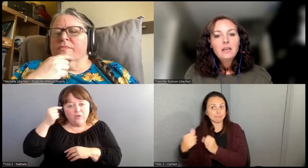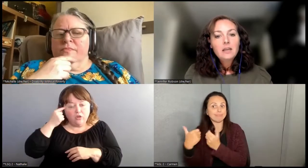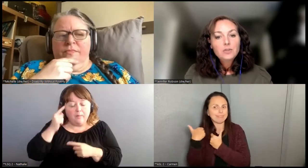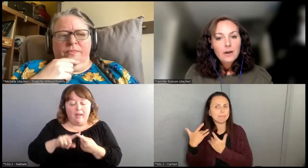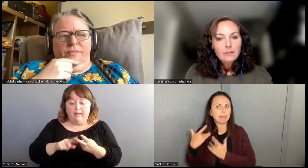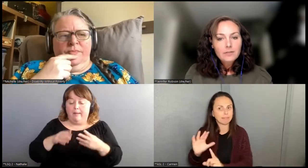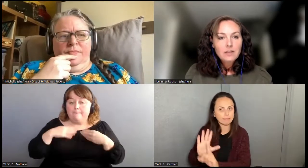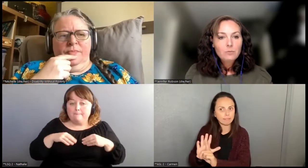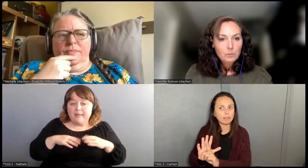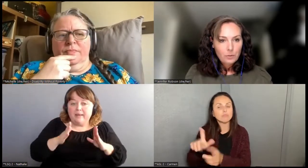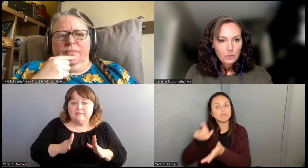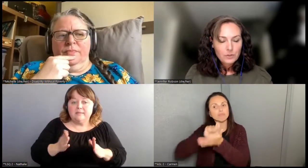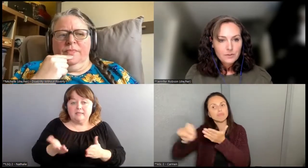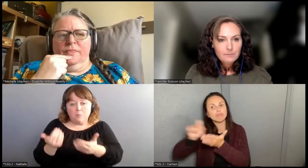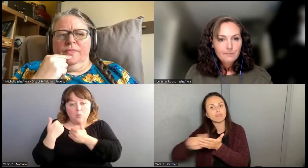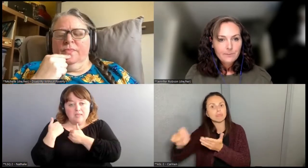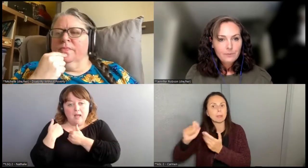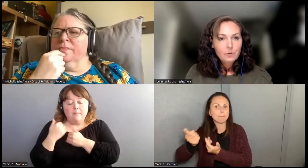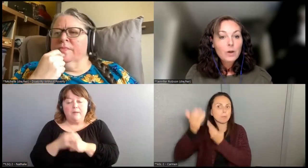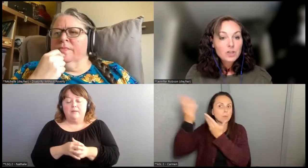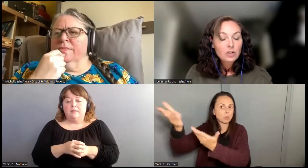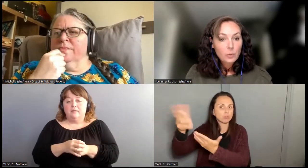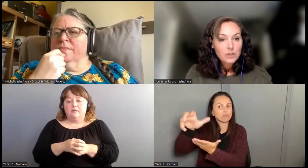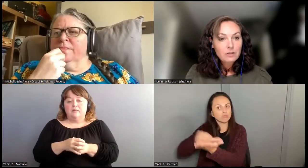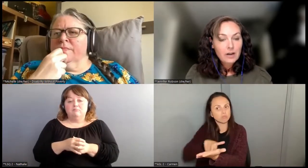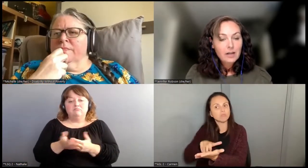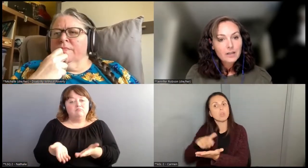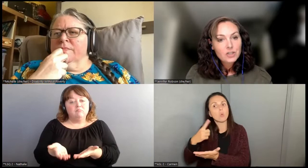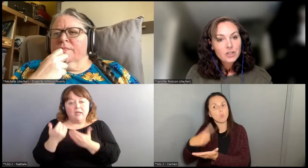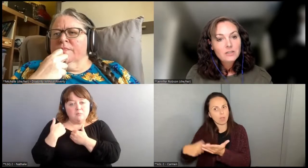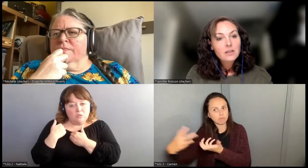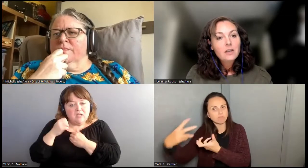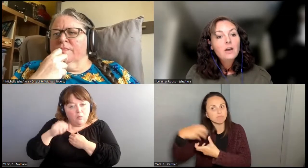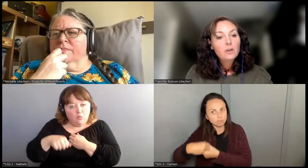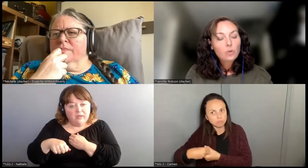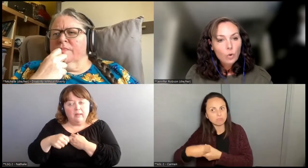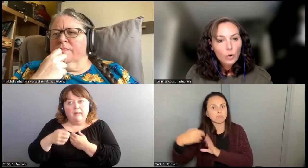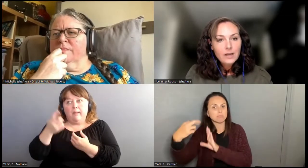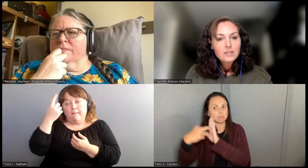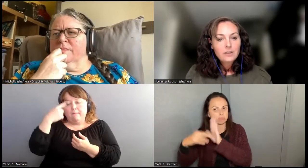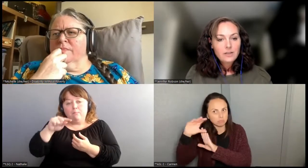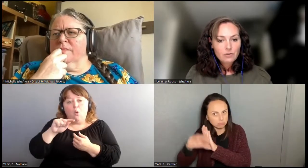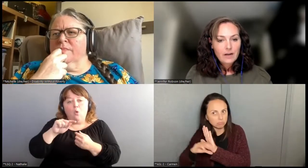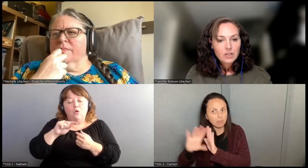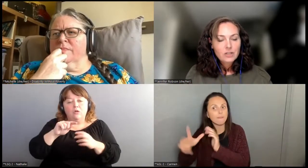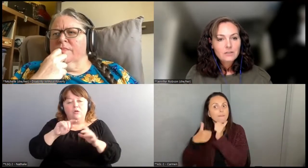IN DRAFTING PROPOSALS FOR WHAT SHOULD GO INTO THE REGULATIONS ACCORDING TO THE DIRECTIONS